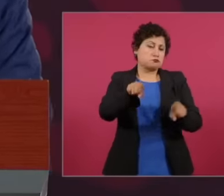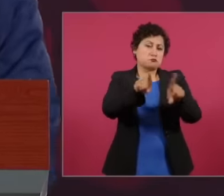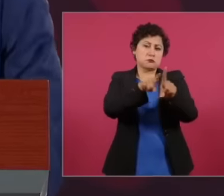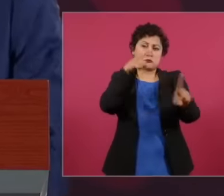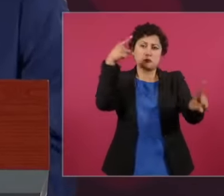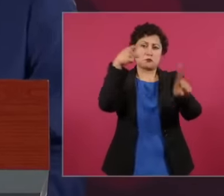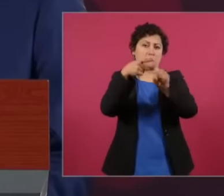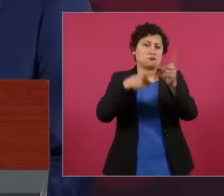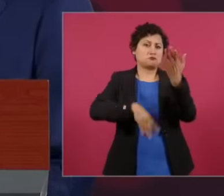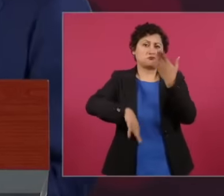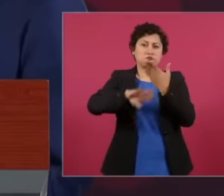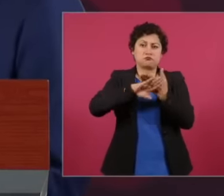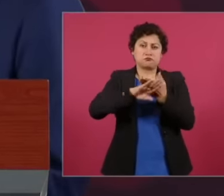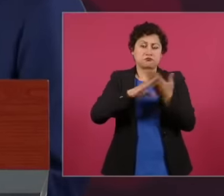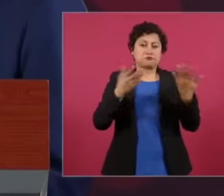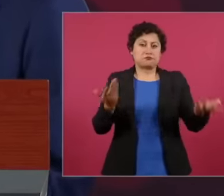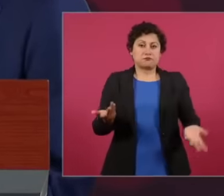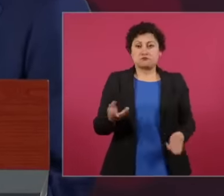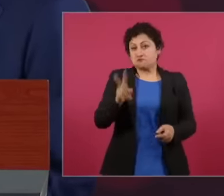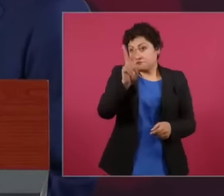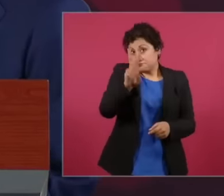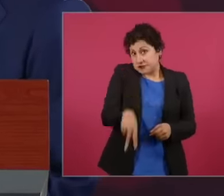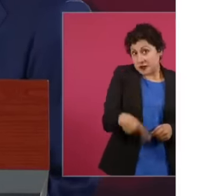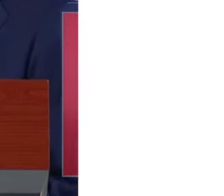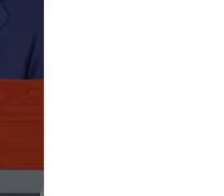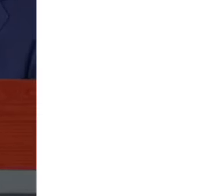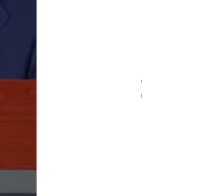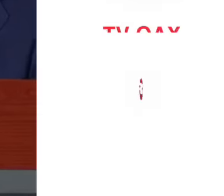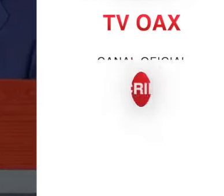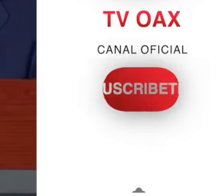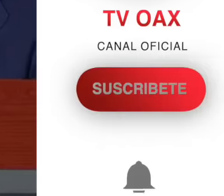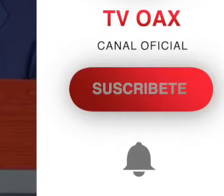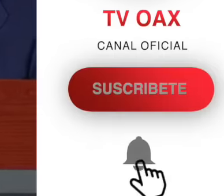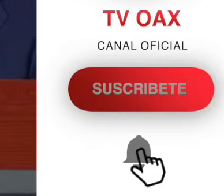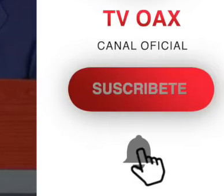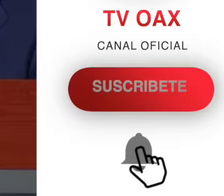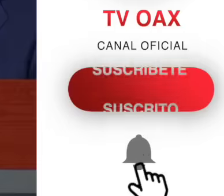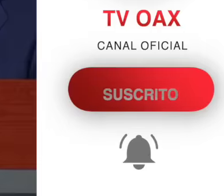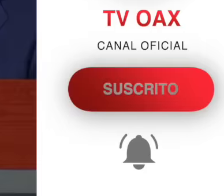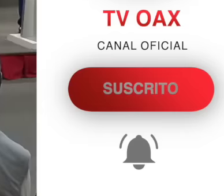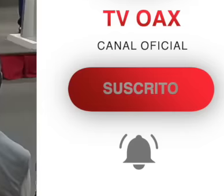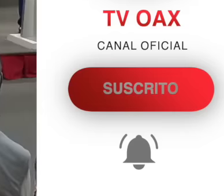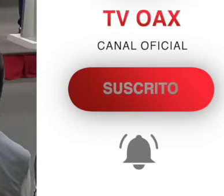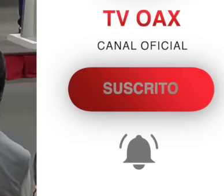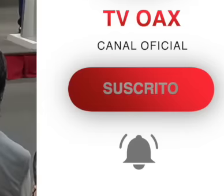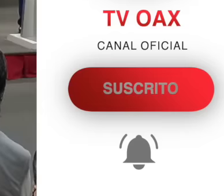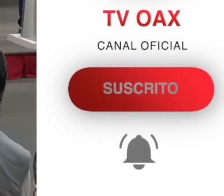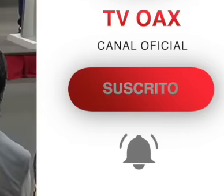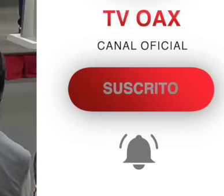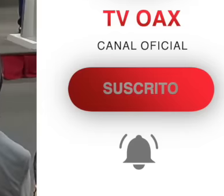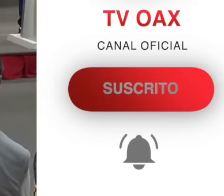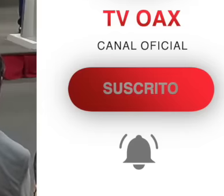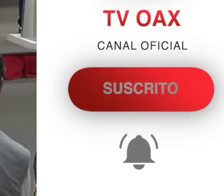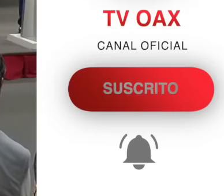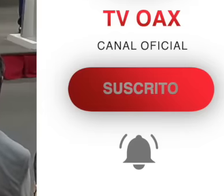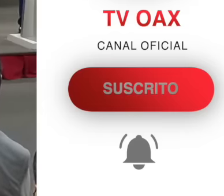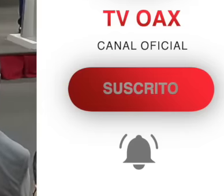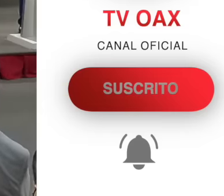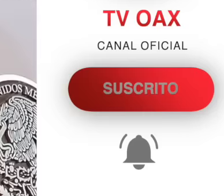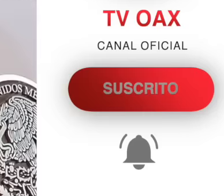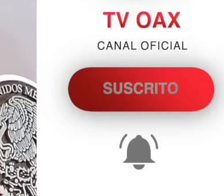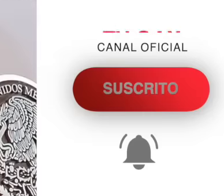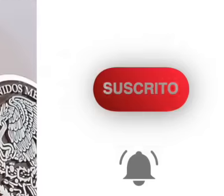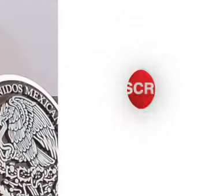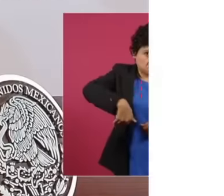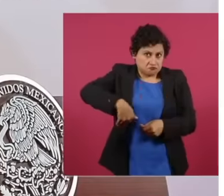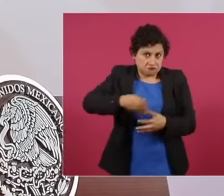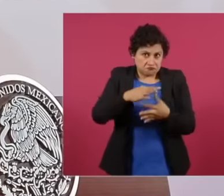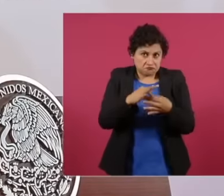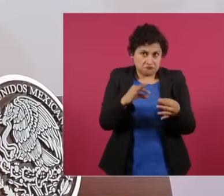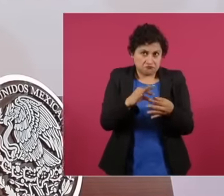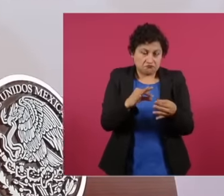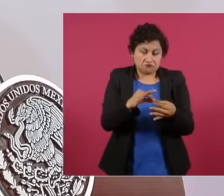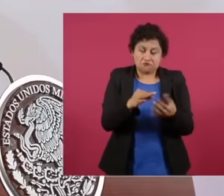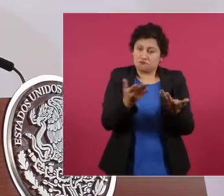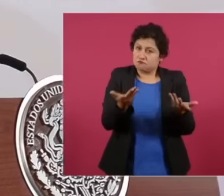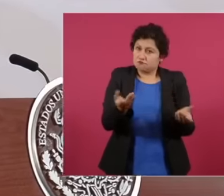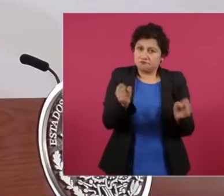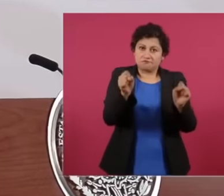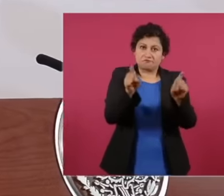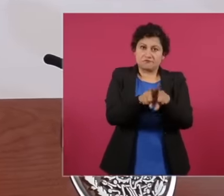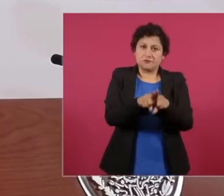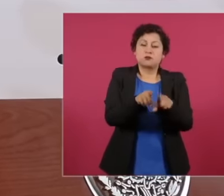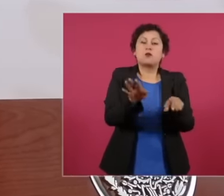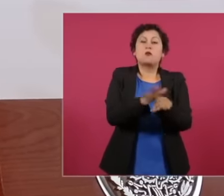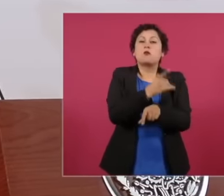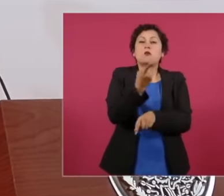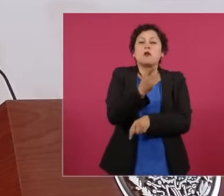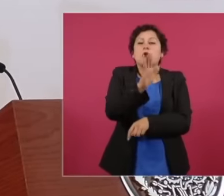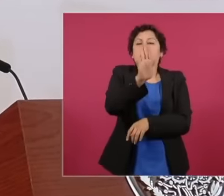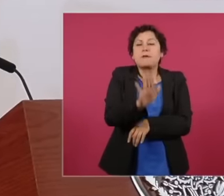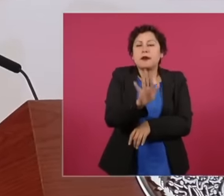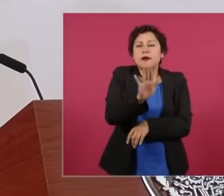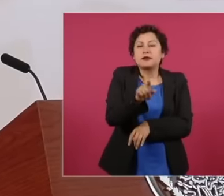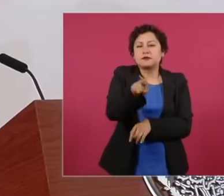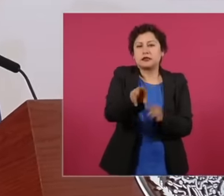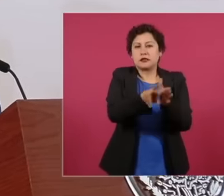see the cover of the process about what What are you talking about because they give the impression that